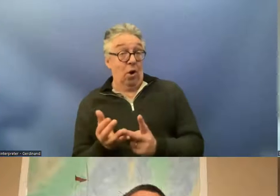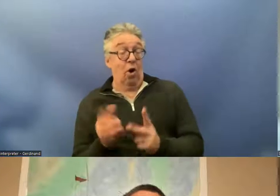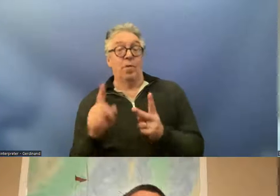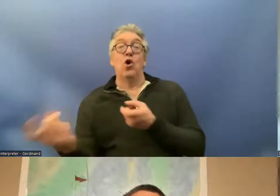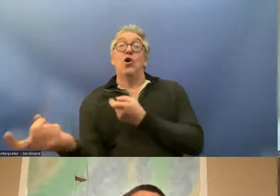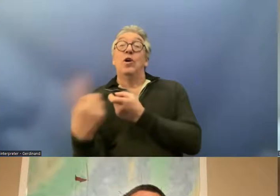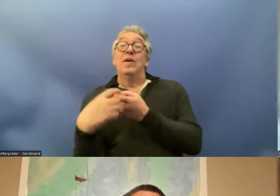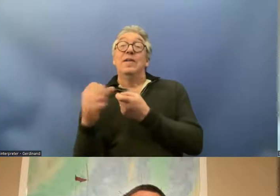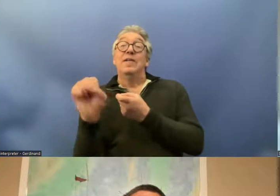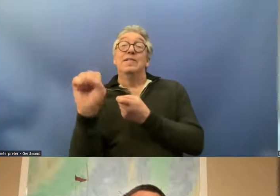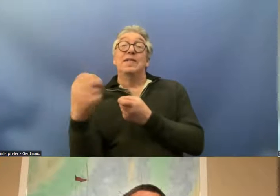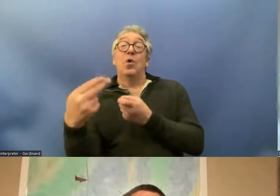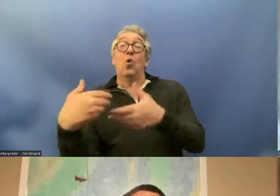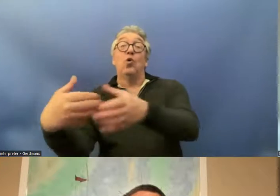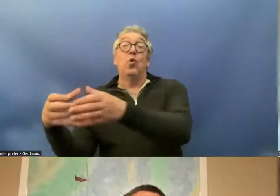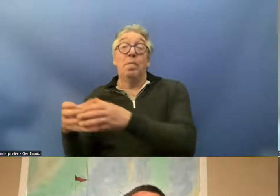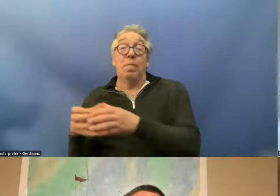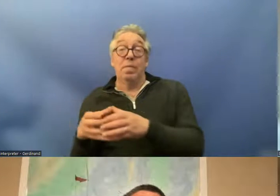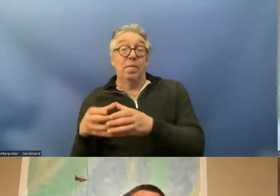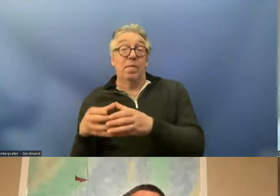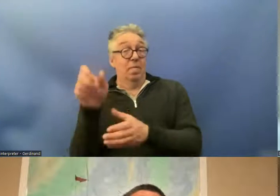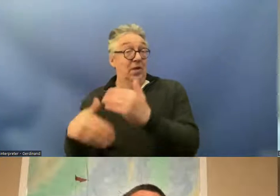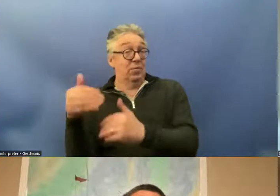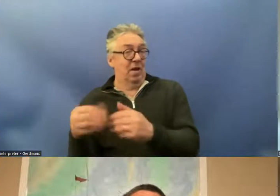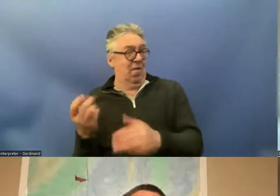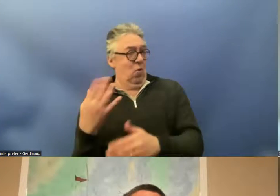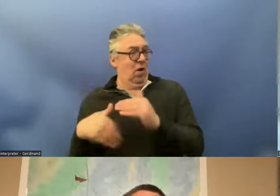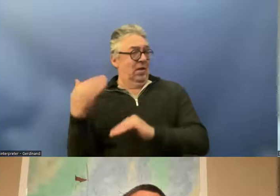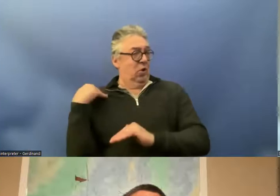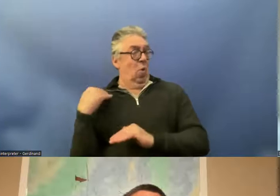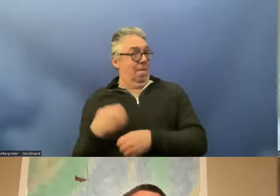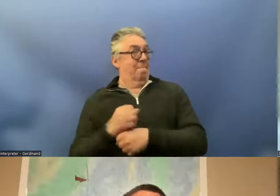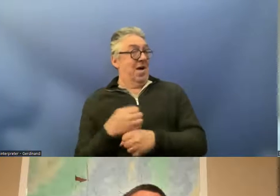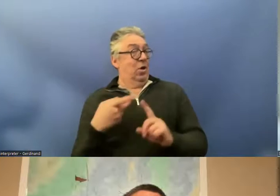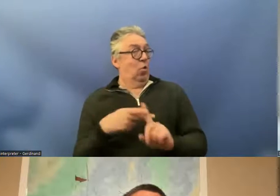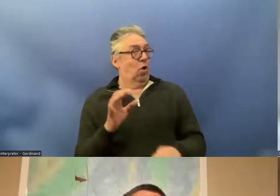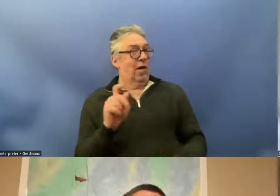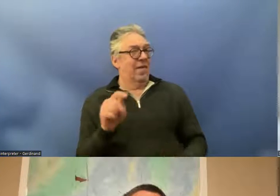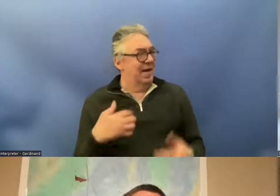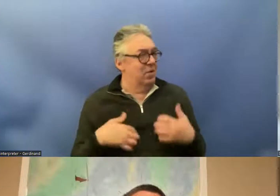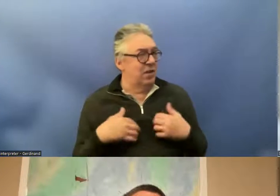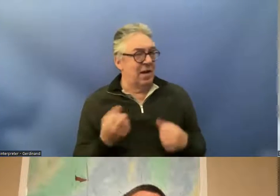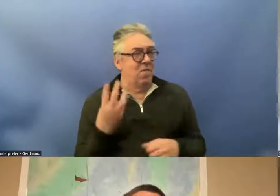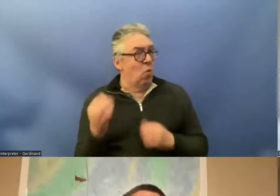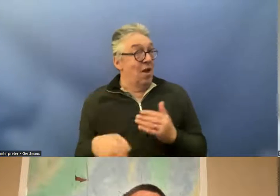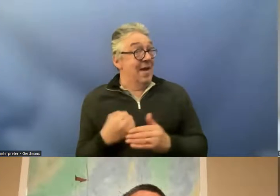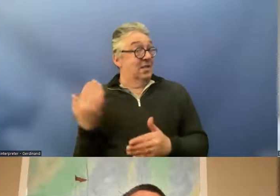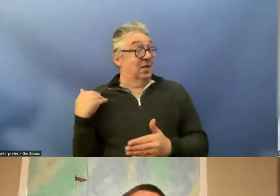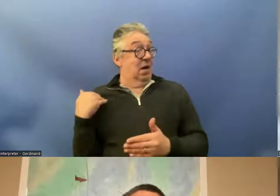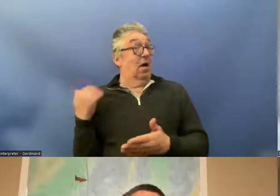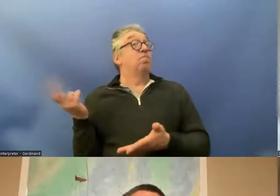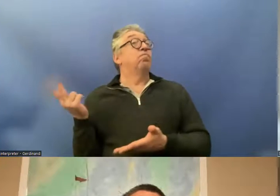and it's interesting to see how after a few years, Organizations of Persons with Disabilities